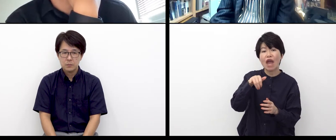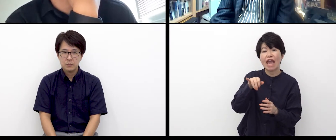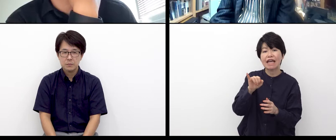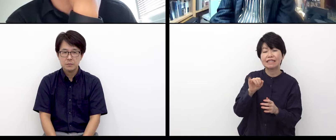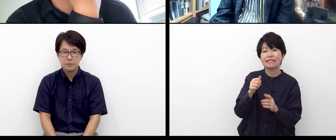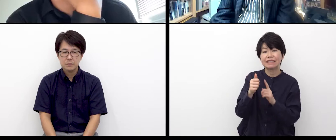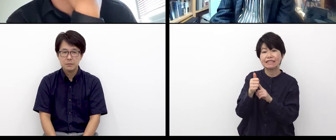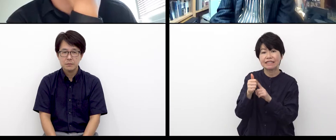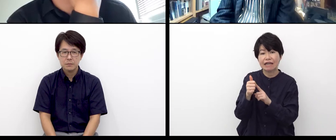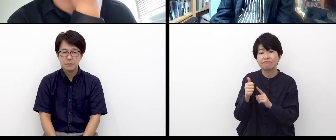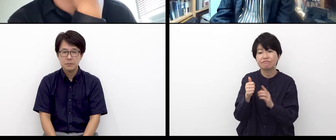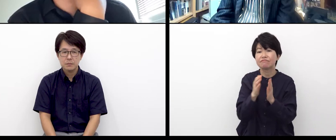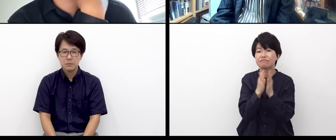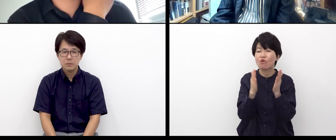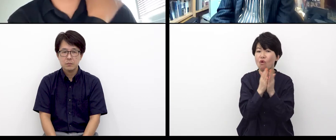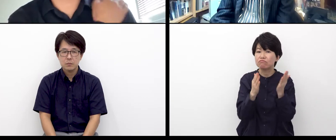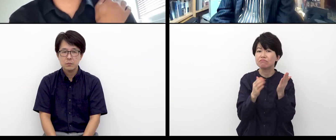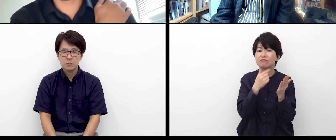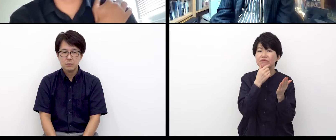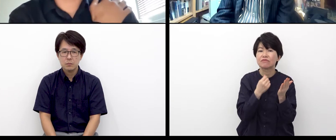the book “Genjitsu Dasshutsu Ron” (Theory to escape from reality) by Sakaguchi Kyohei,